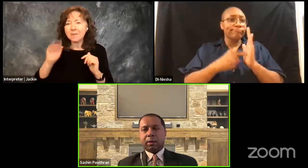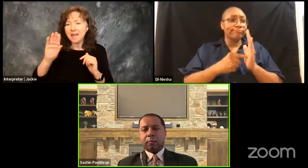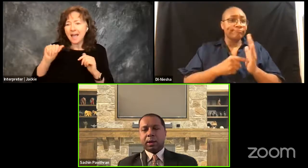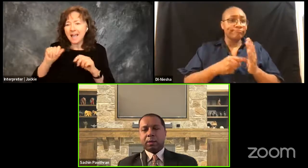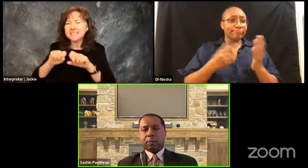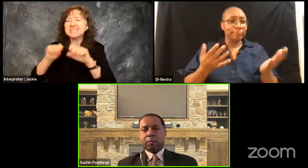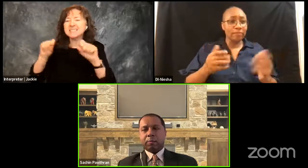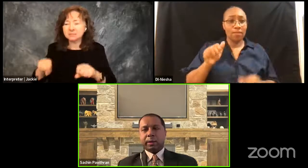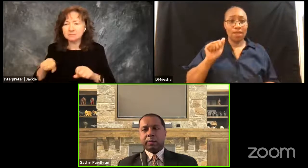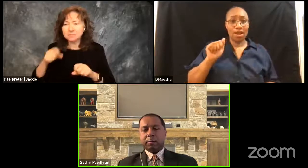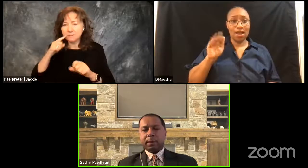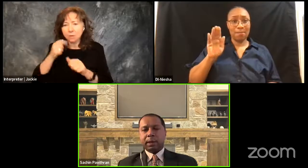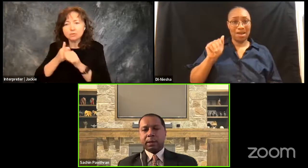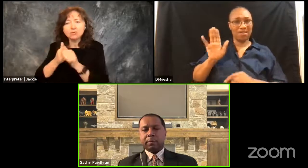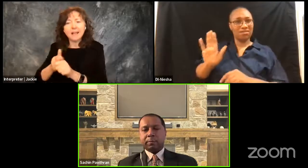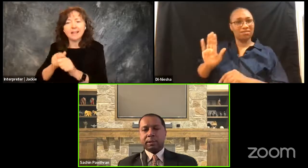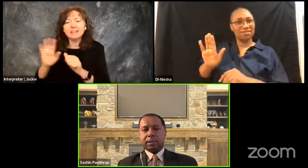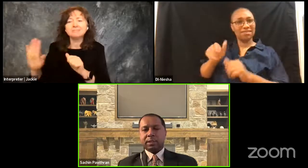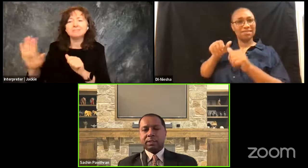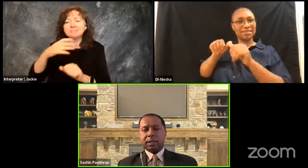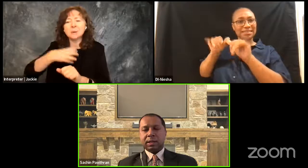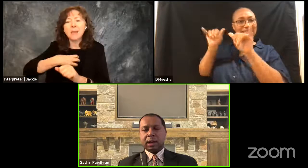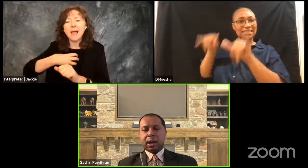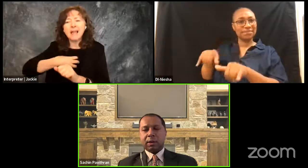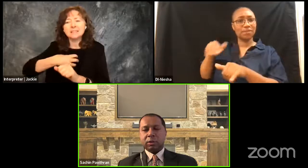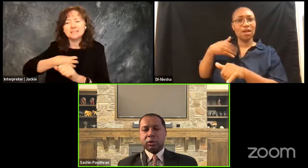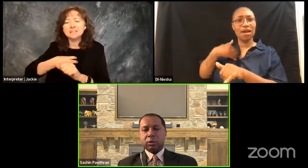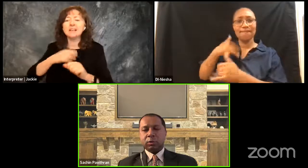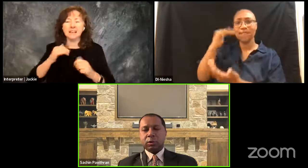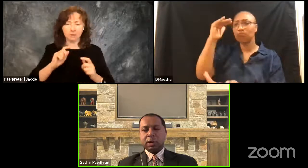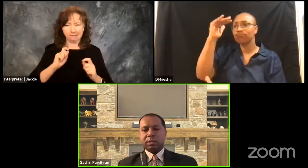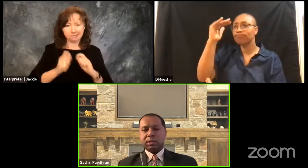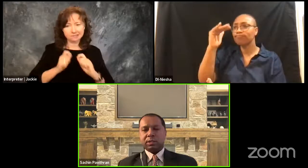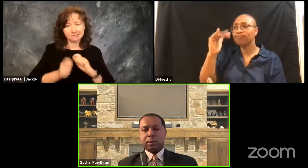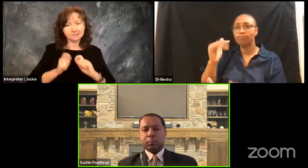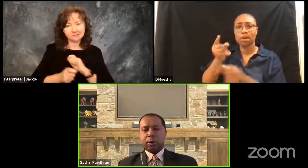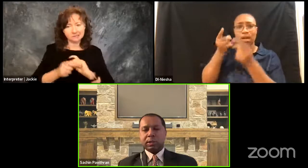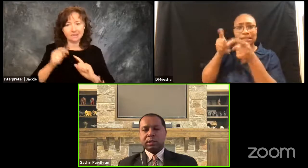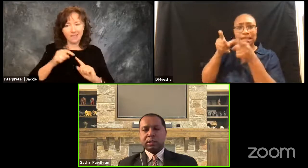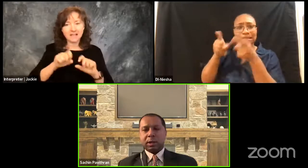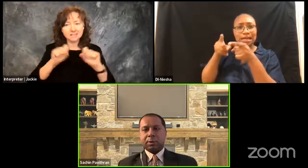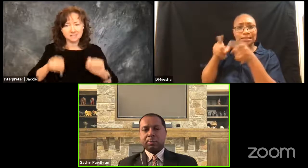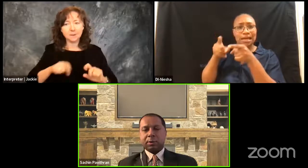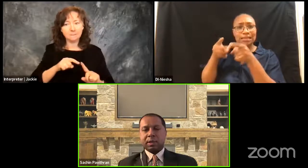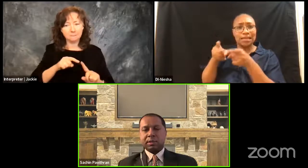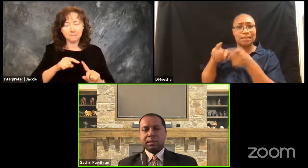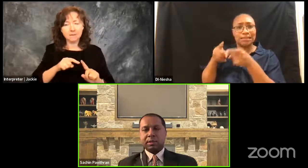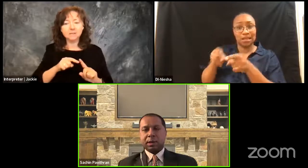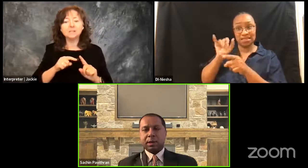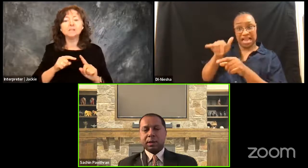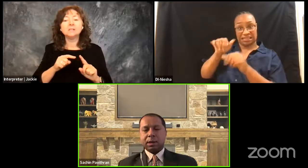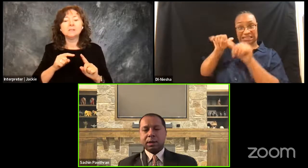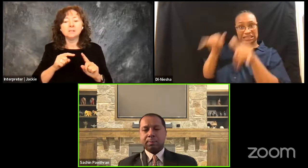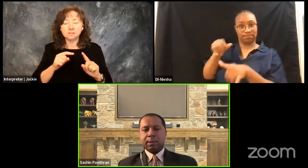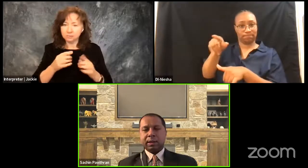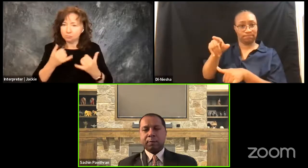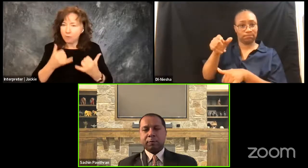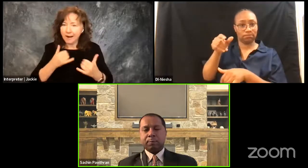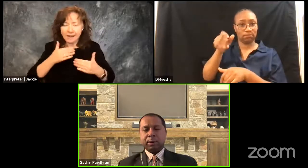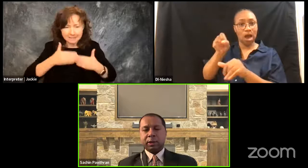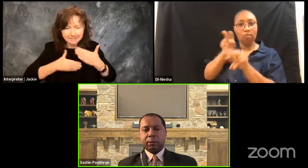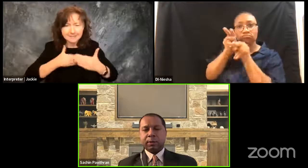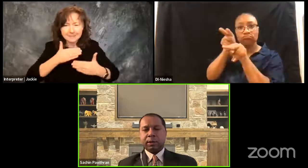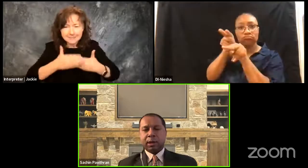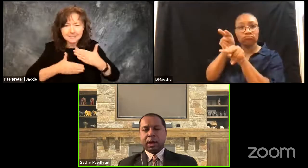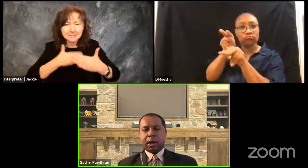We will be releasing our new system once the process is completed for procurement.